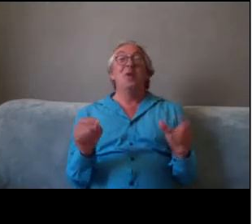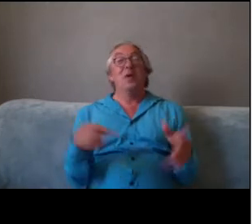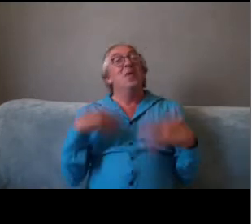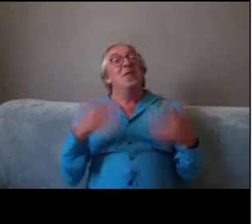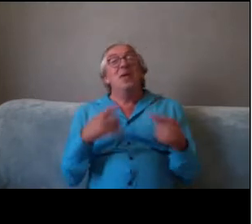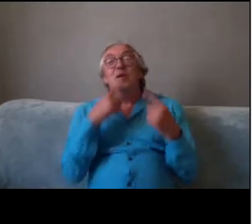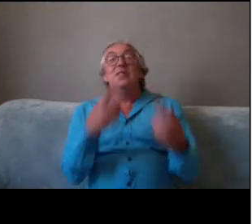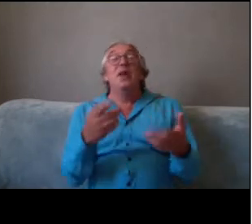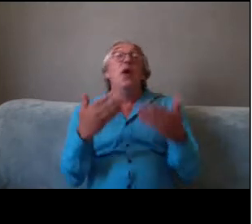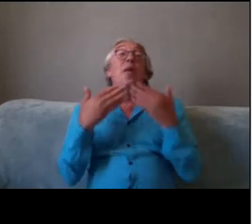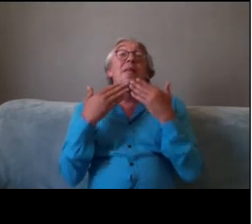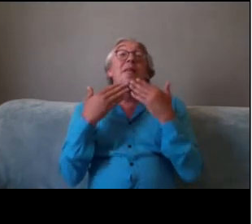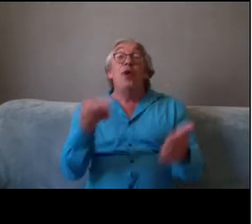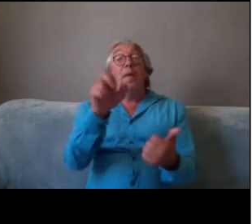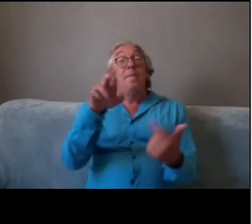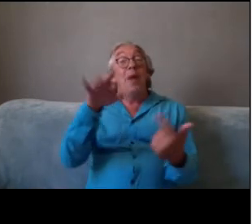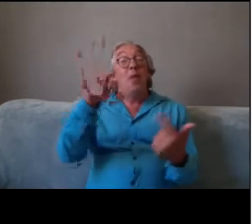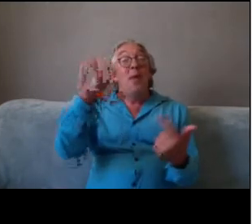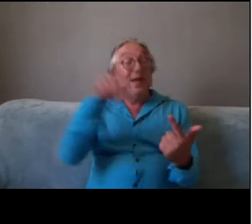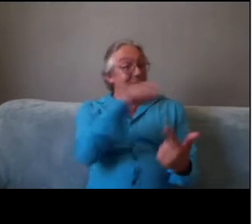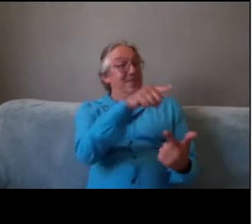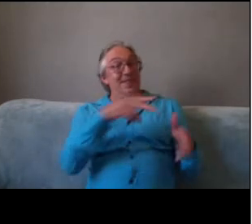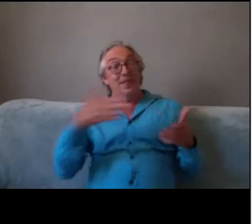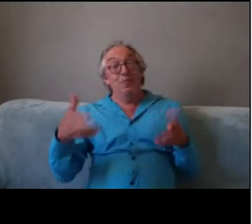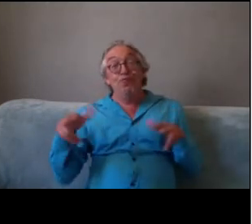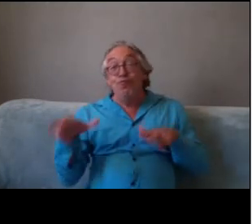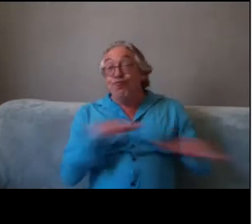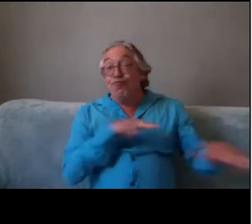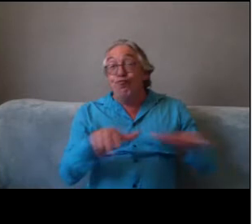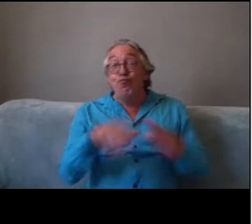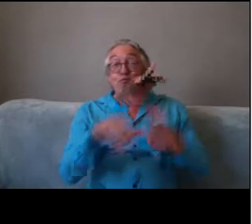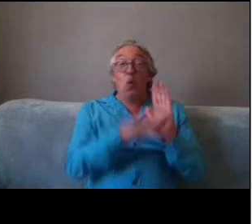Loredana for example participates in the European Solidarity Corps.